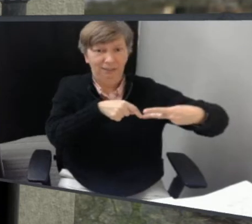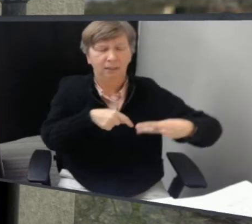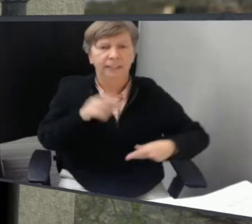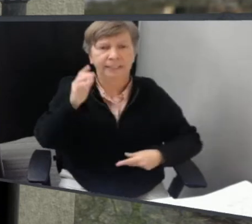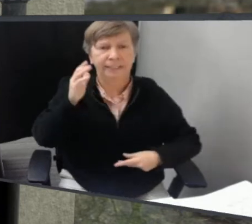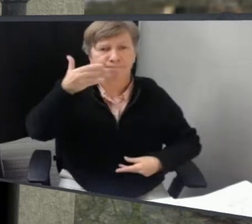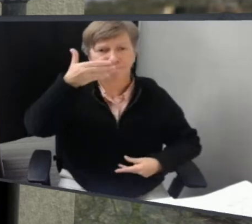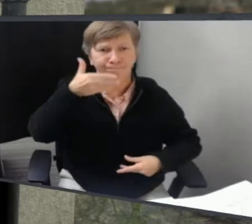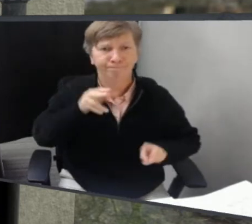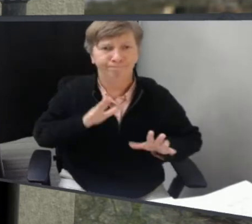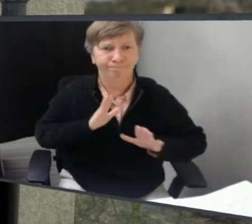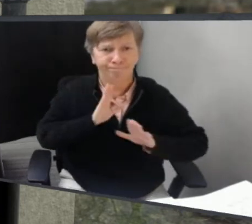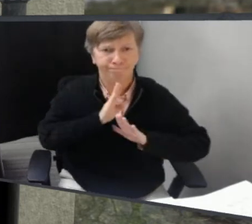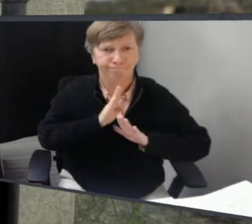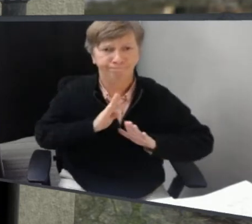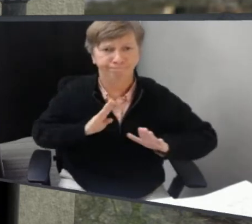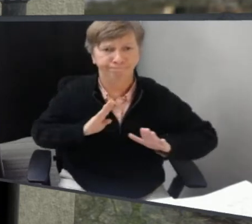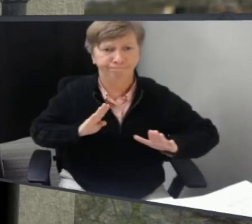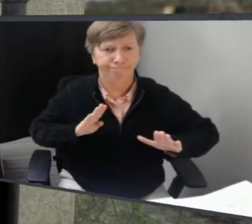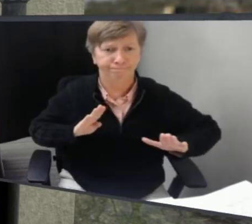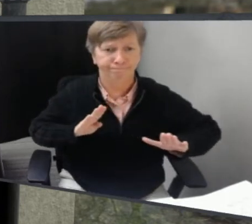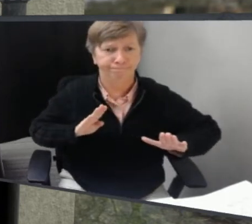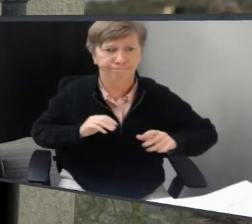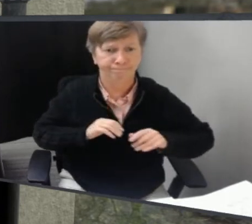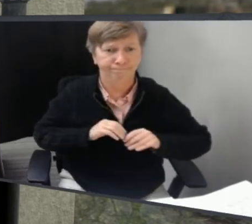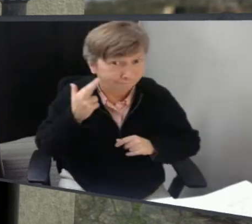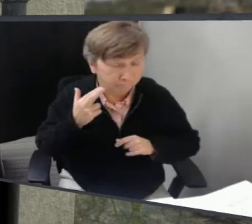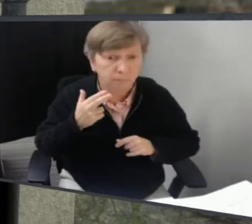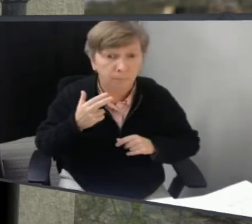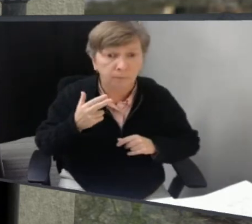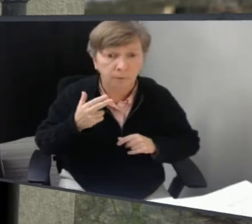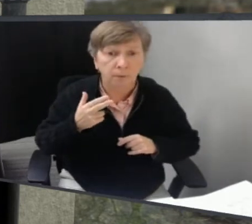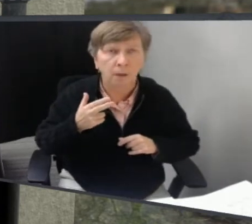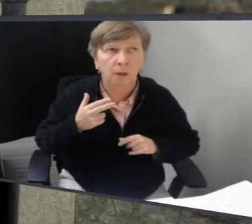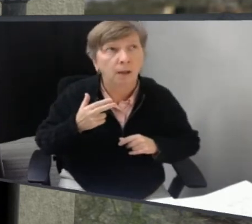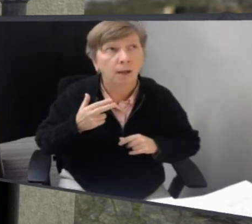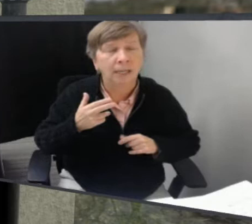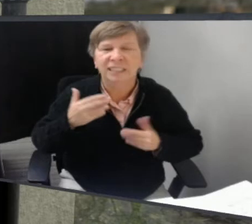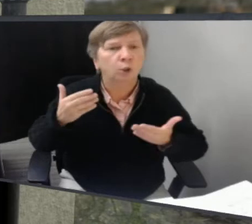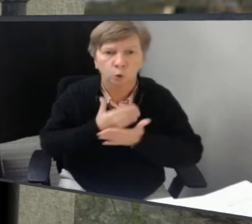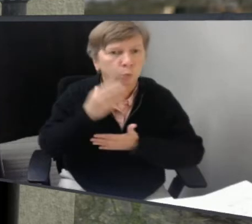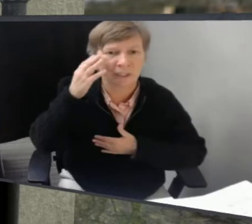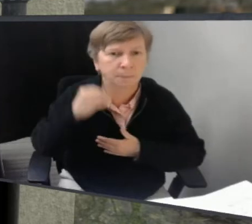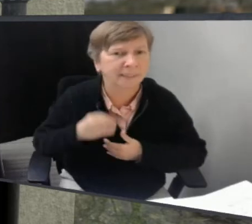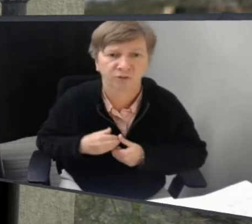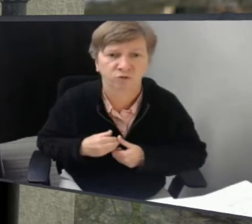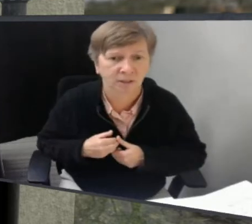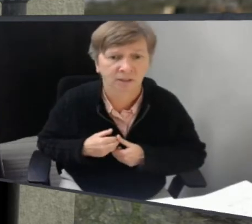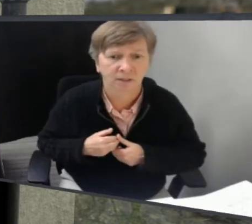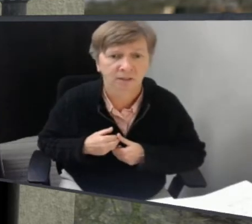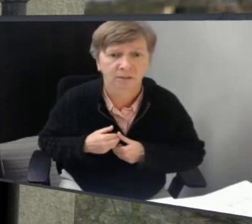interpreters, the one on the top. The second one is quiet not moving, really they're saying pretty